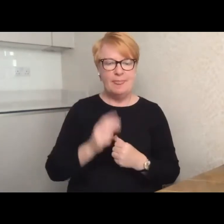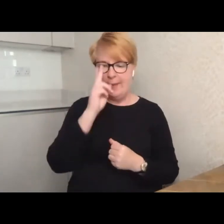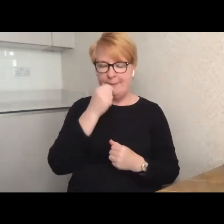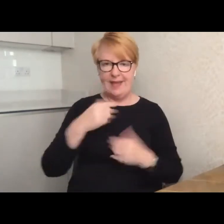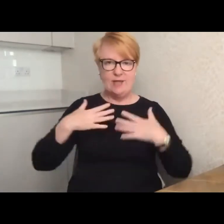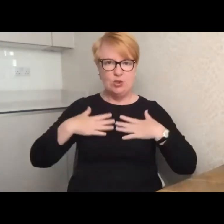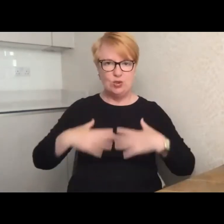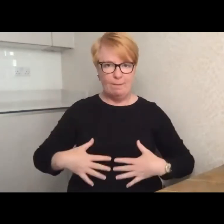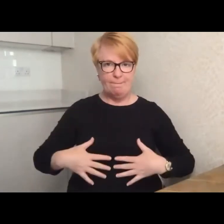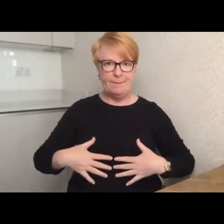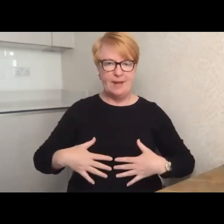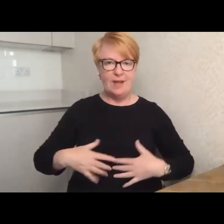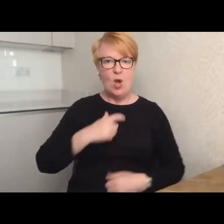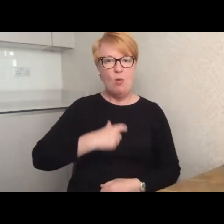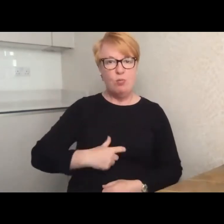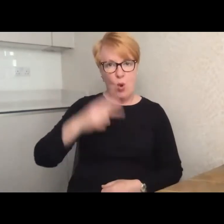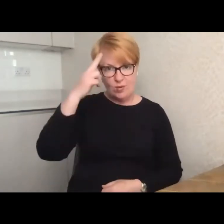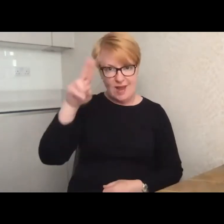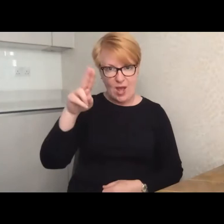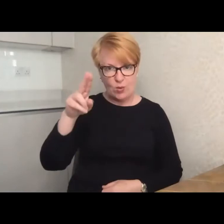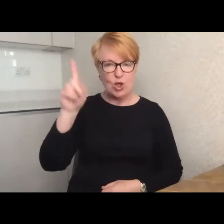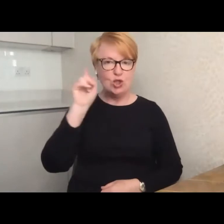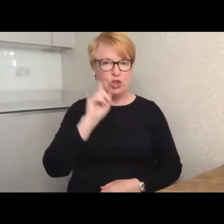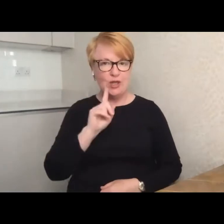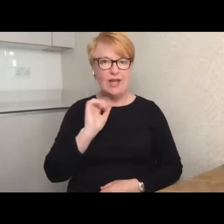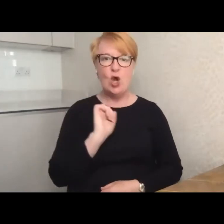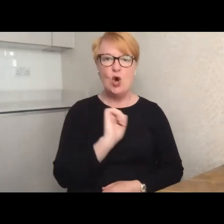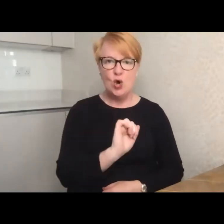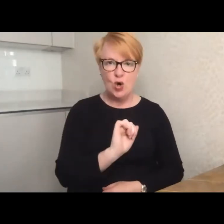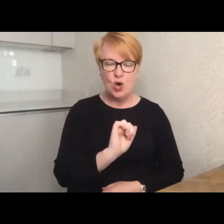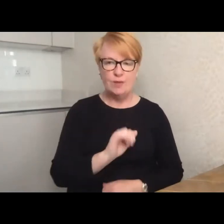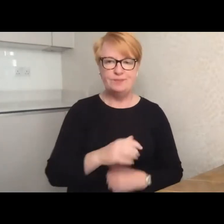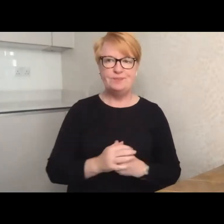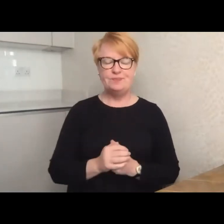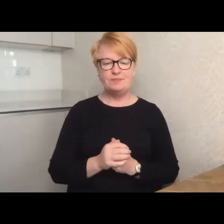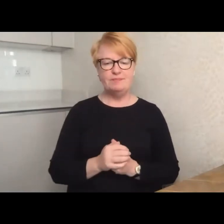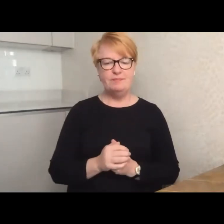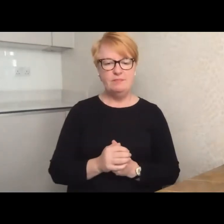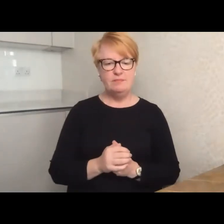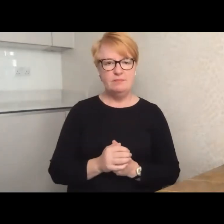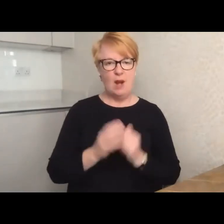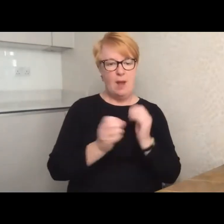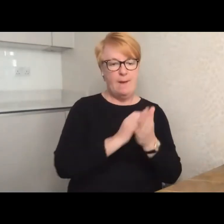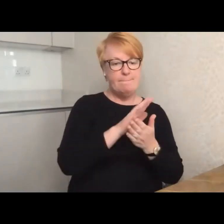And my pronouns are she/her. Taking place between March and November 2022,